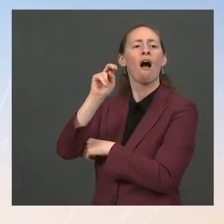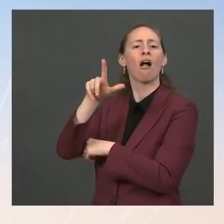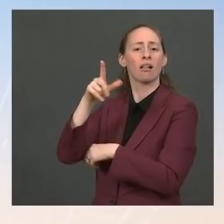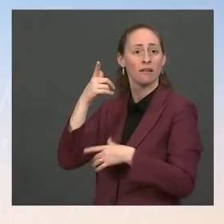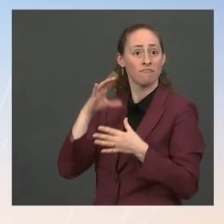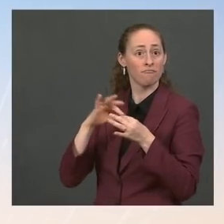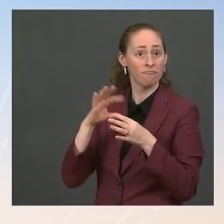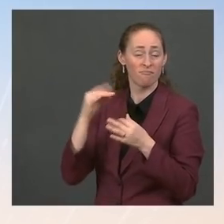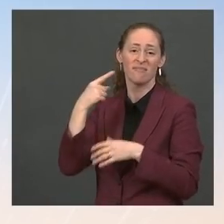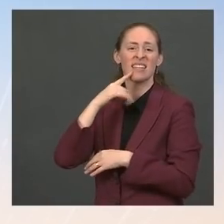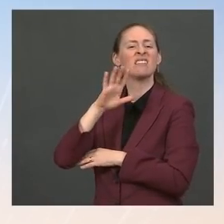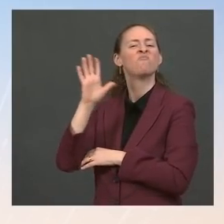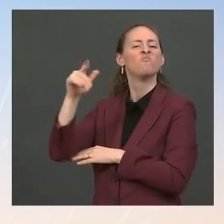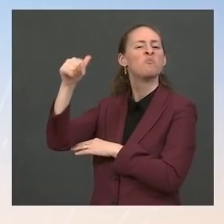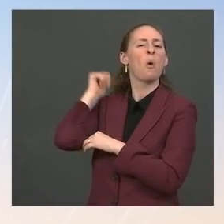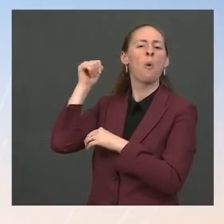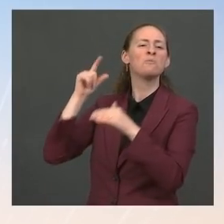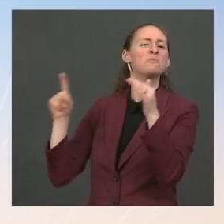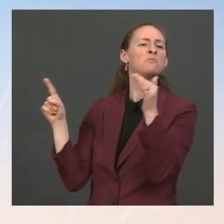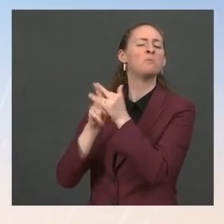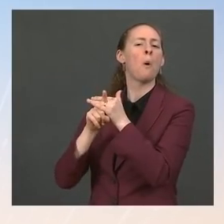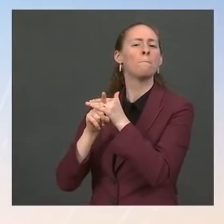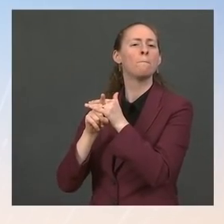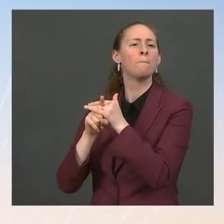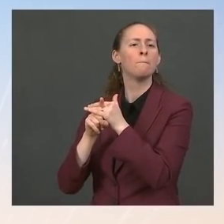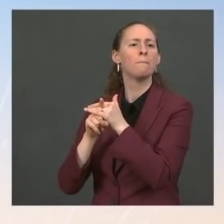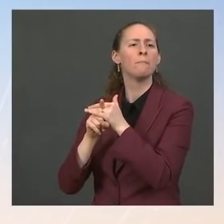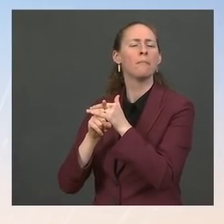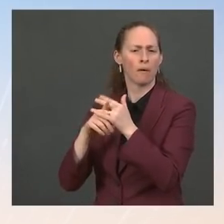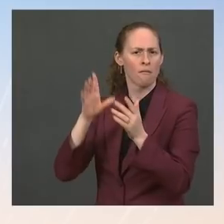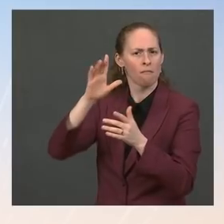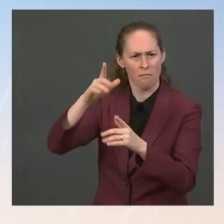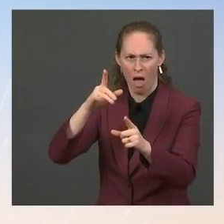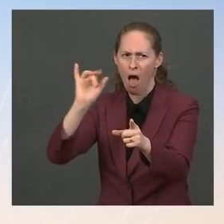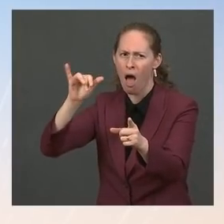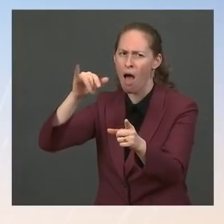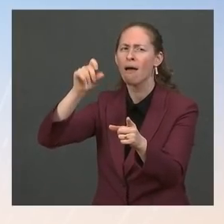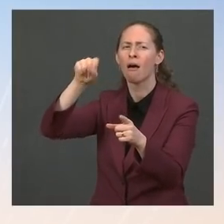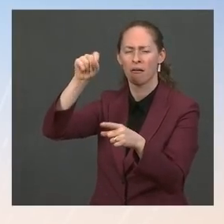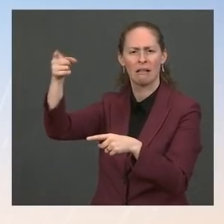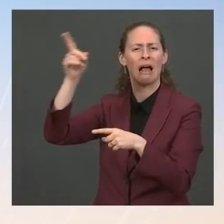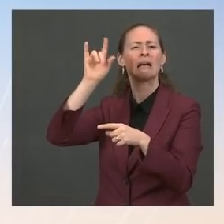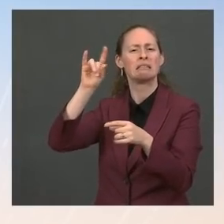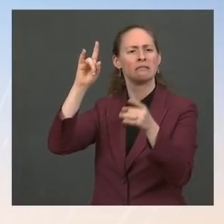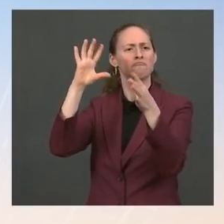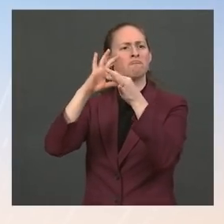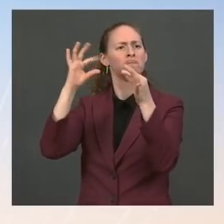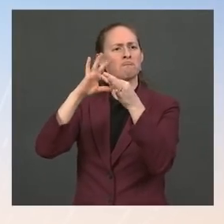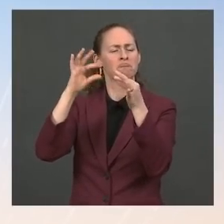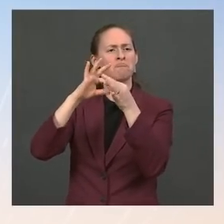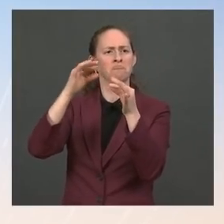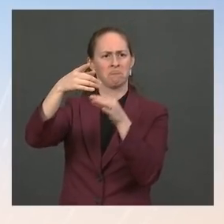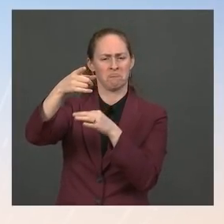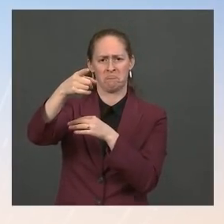But, certainly, we have the invite out to a range of members. We're -- we would -- the President looks forward to thanking them for their work,